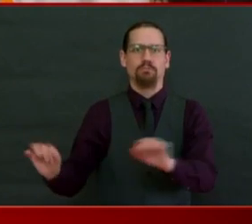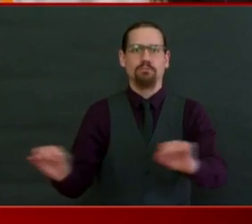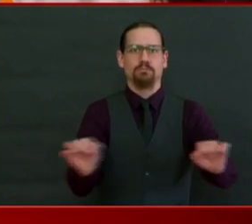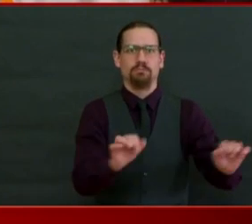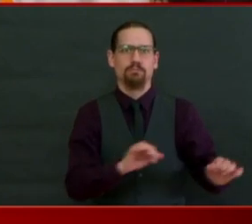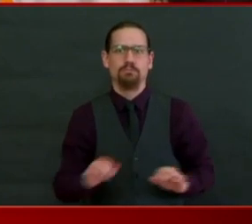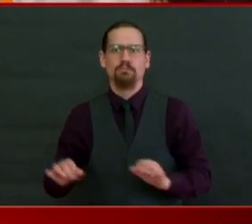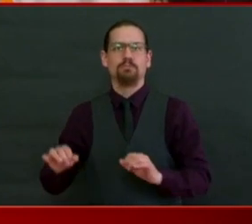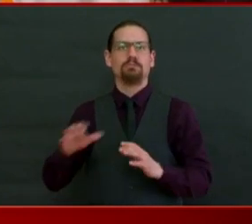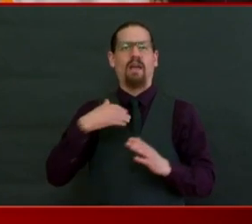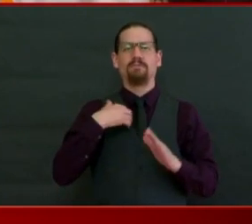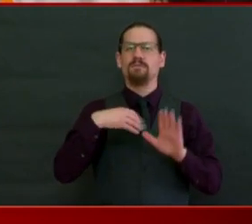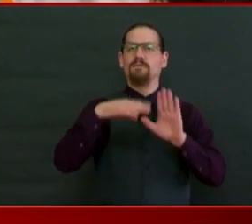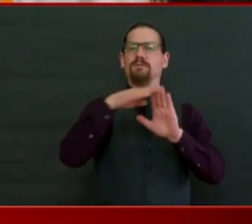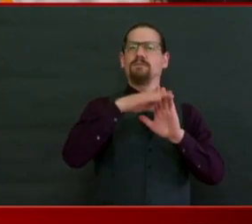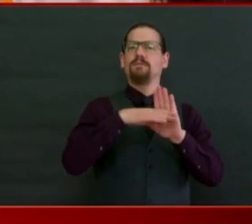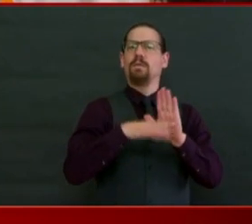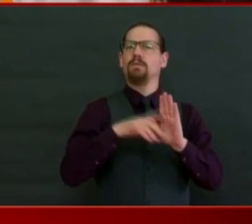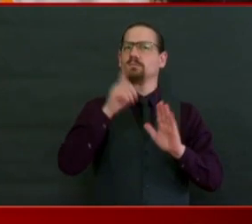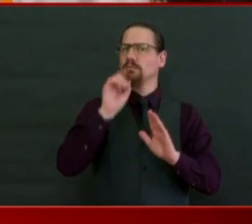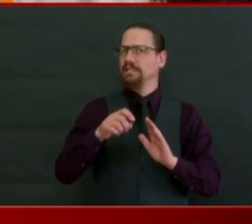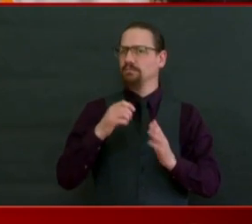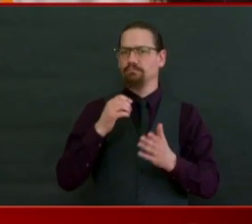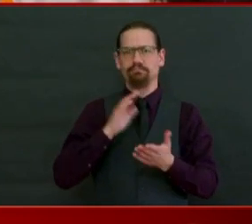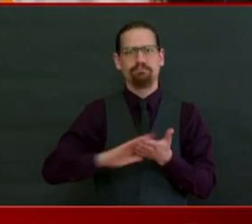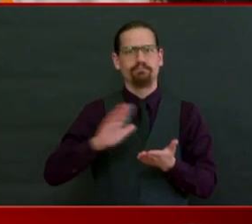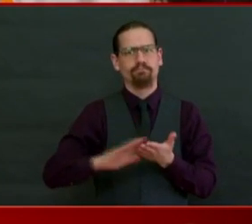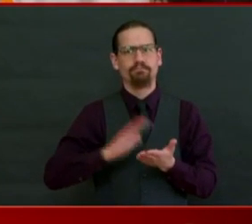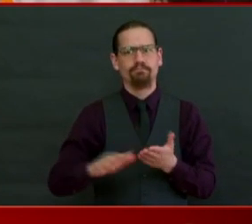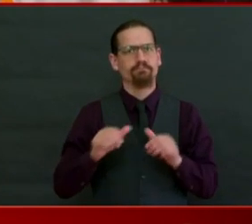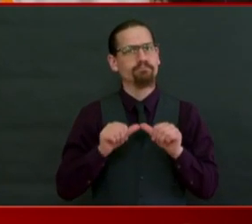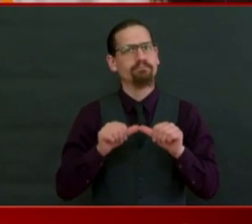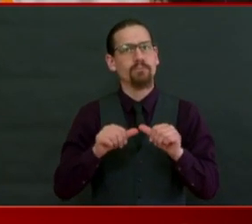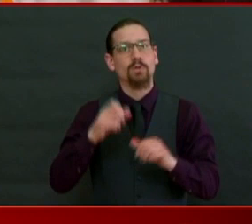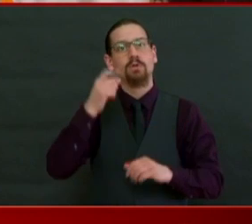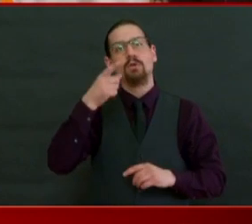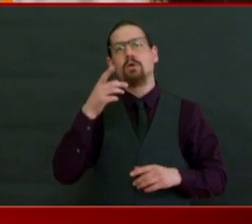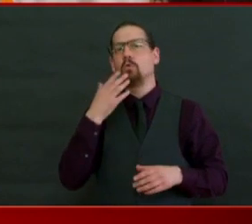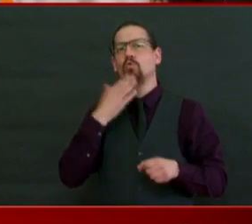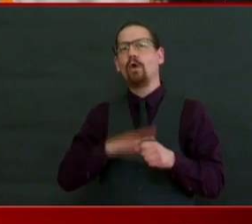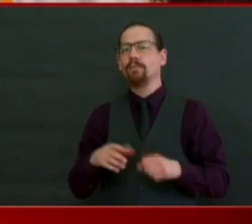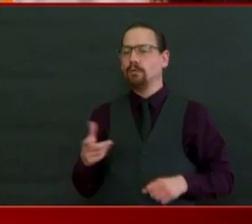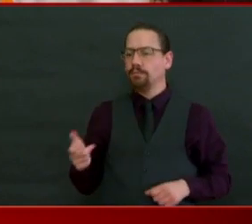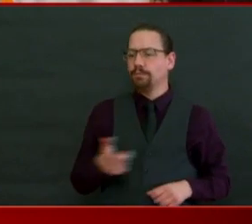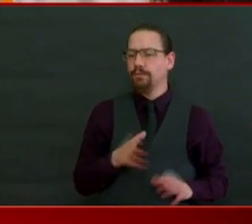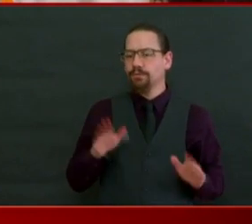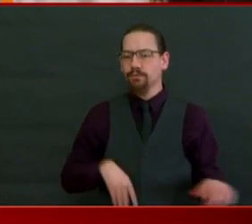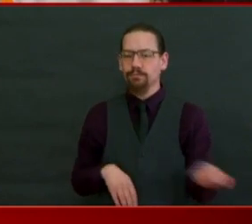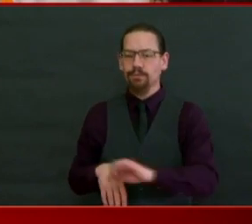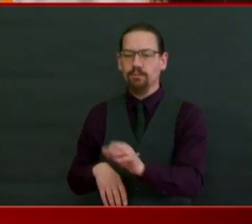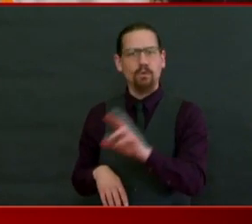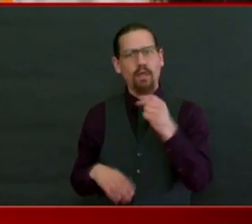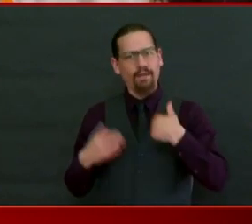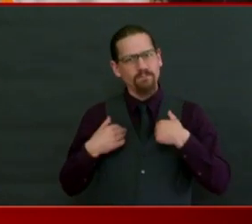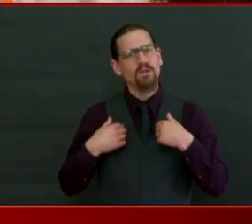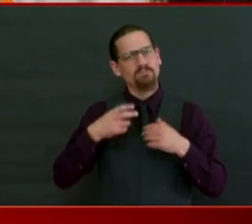GOVERNOR MENTIONED AND BEING ABLE TO DO THAT ON A REGULAR BASIS.